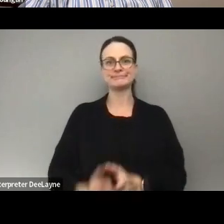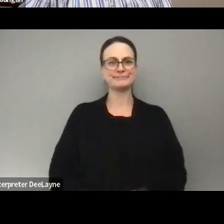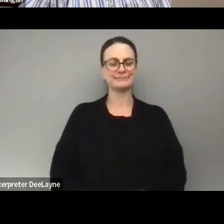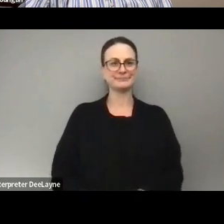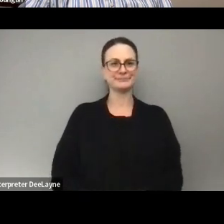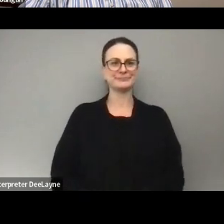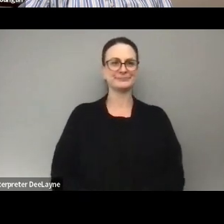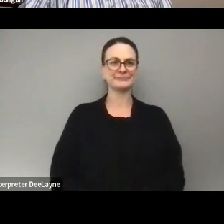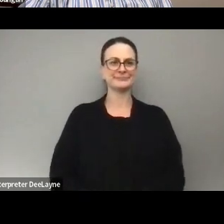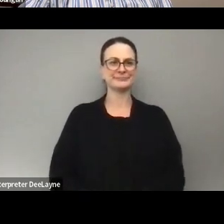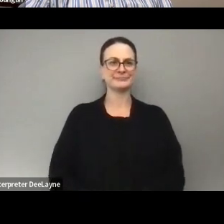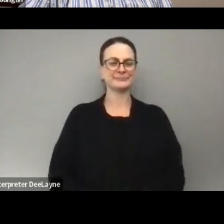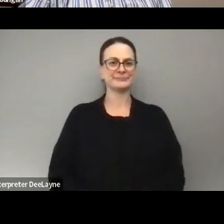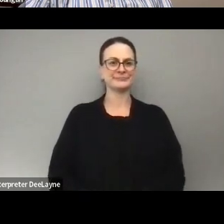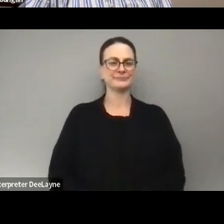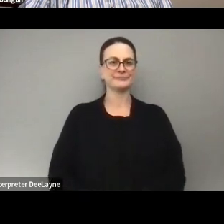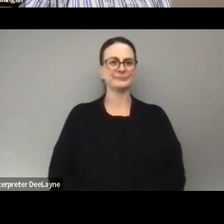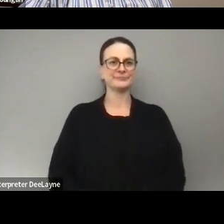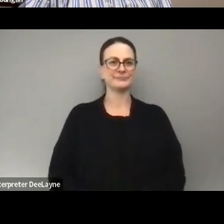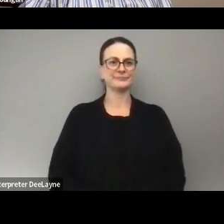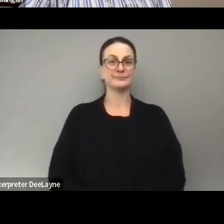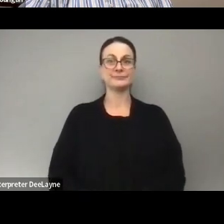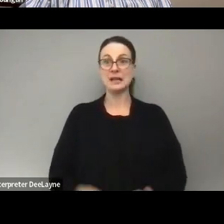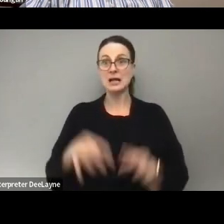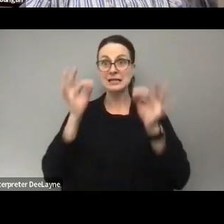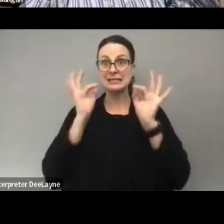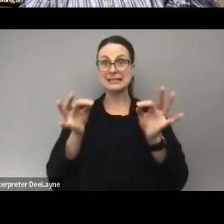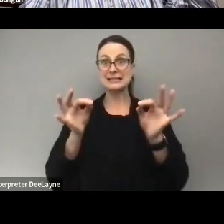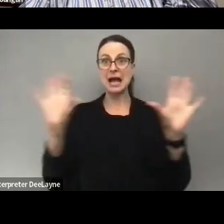So, they decided to team up and make a snowman.